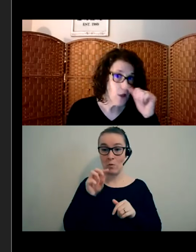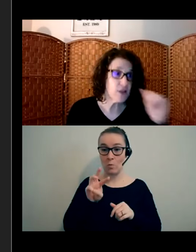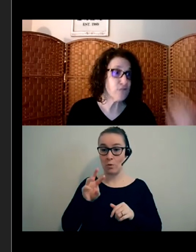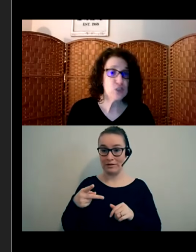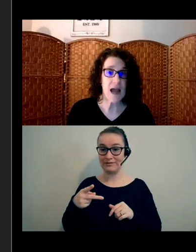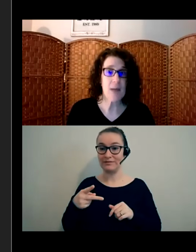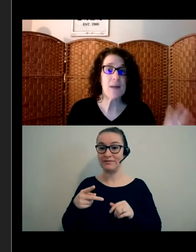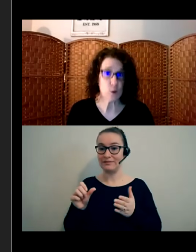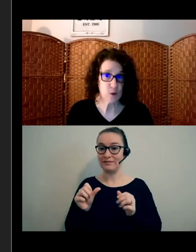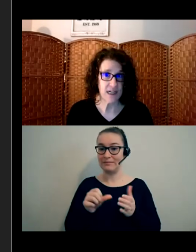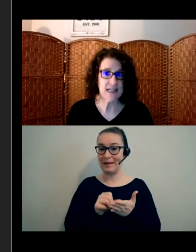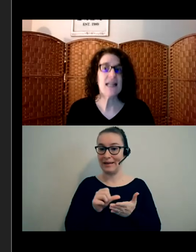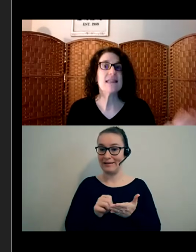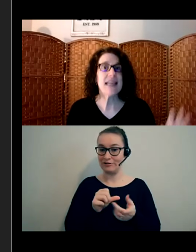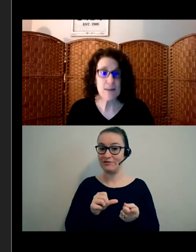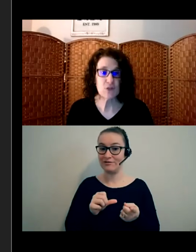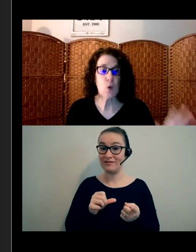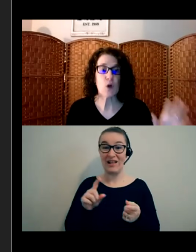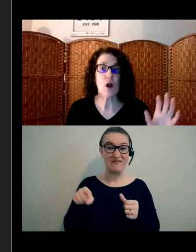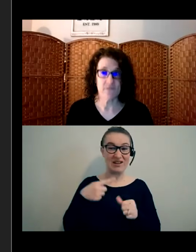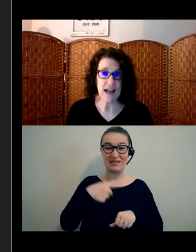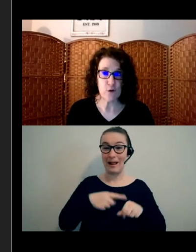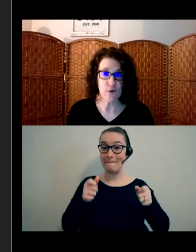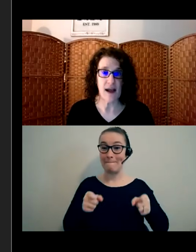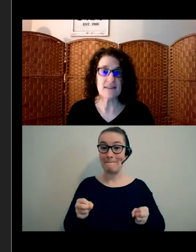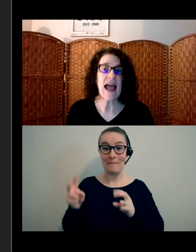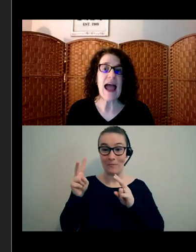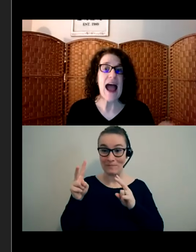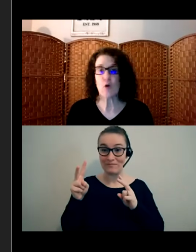The first time I posted it, the captions worked on Firefox.